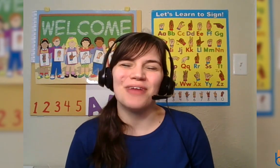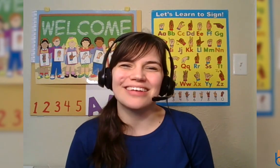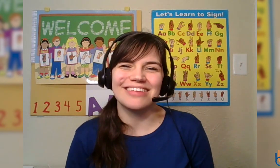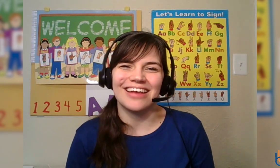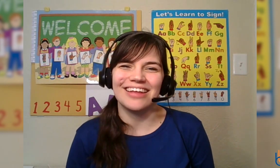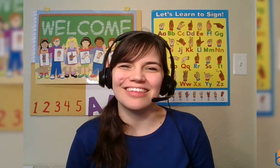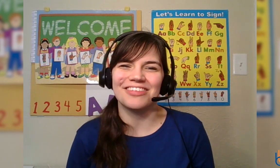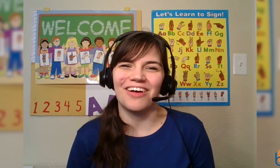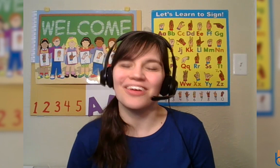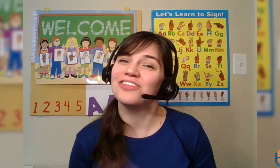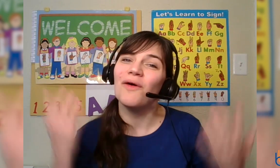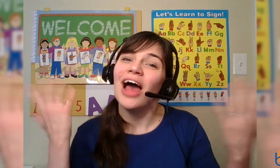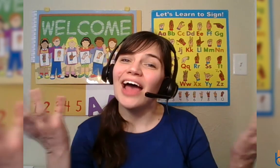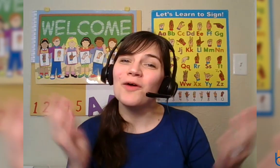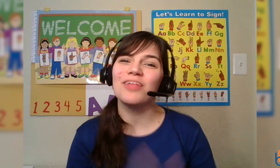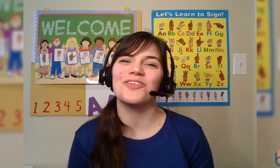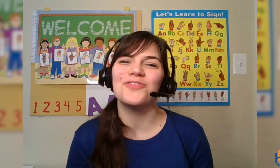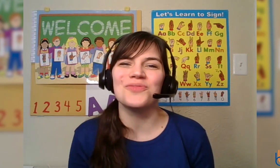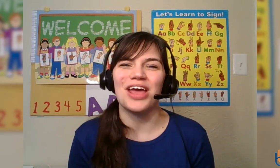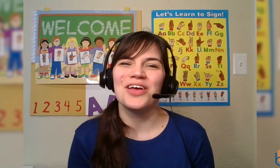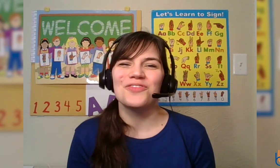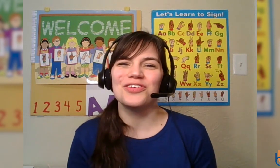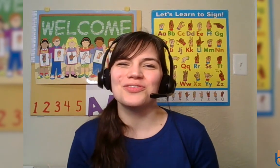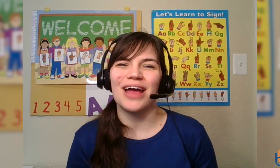practice signing this song. So I hope that's a fun way for you to practice